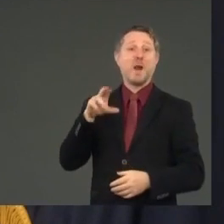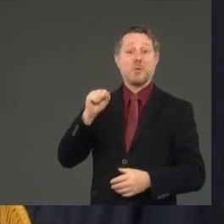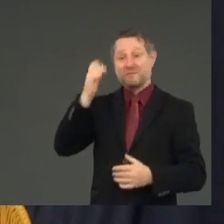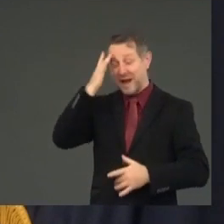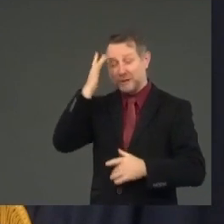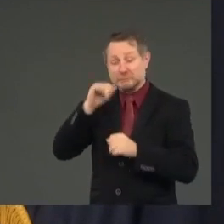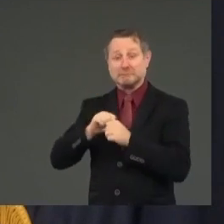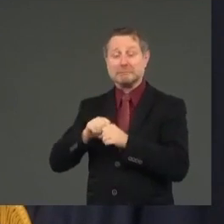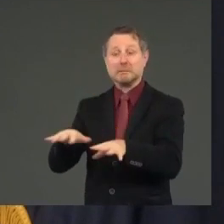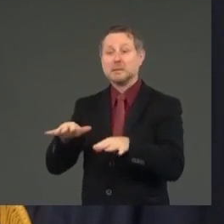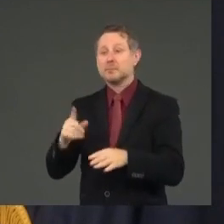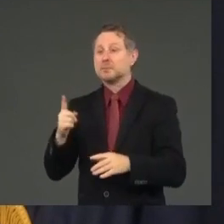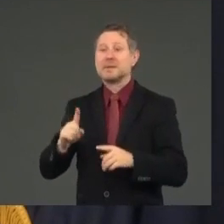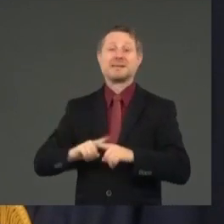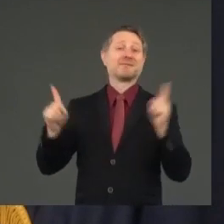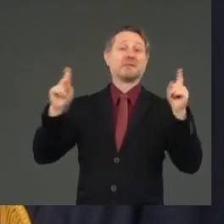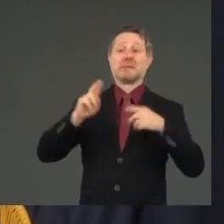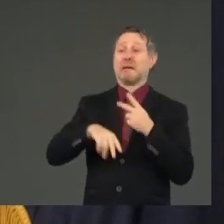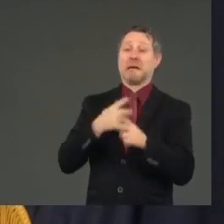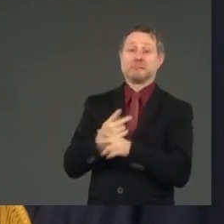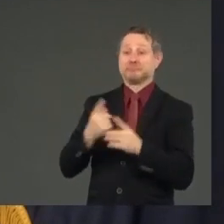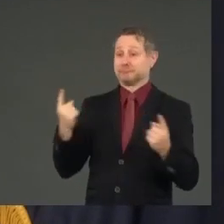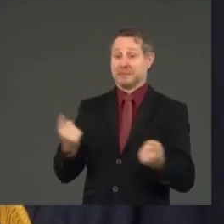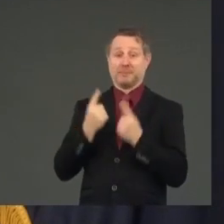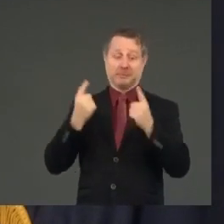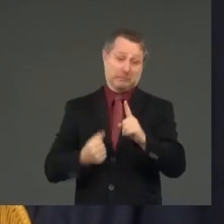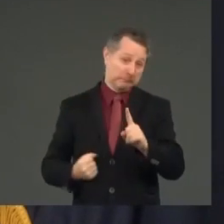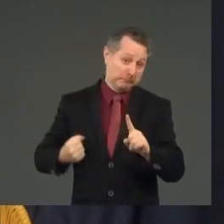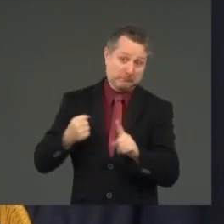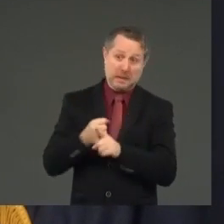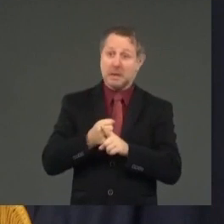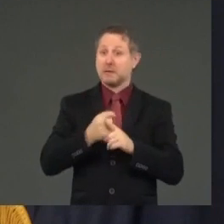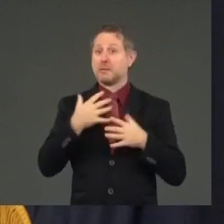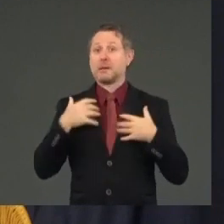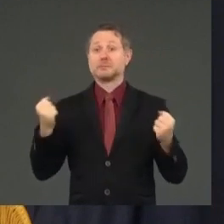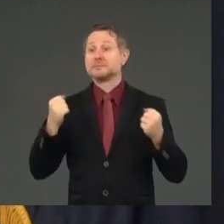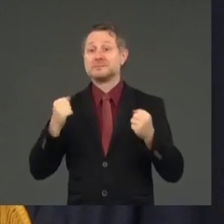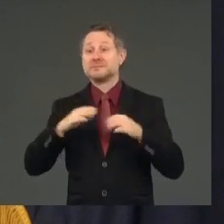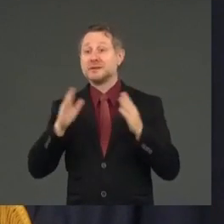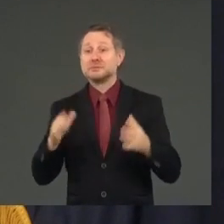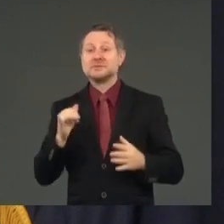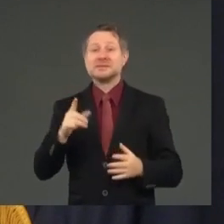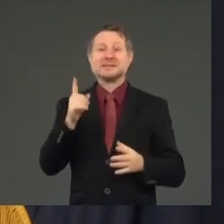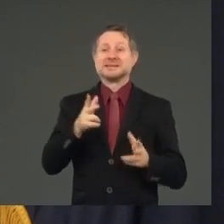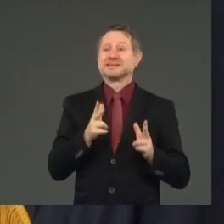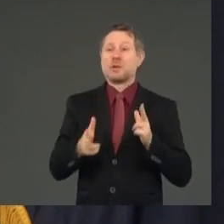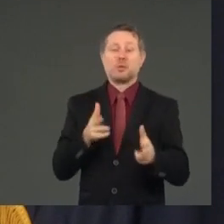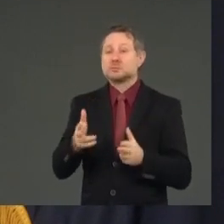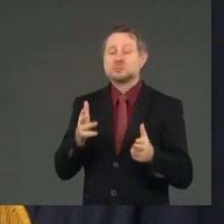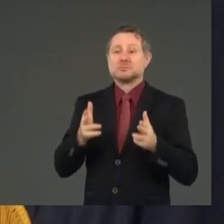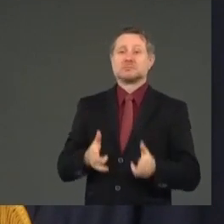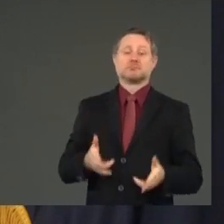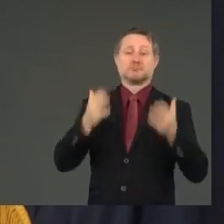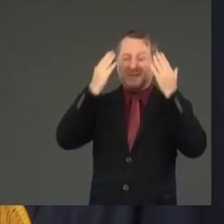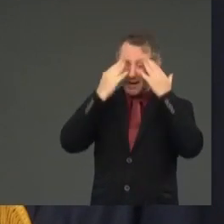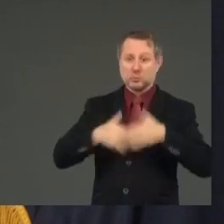CORONAVIRUS. MAYBE ANOTHER VIRUS. MAYBE SOME OTHER PUBLIC HEALTH